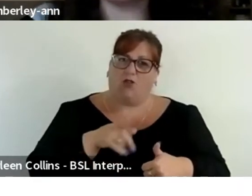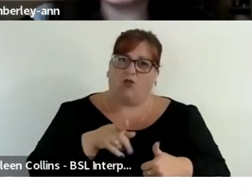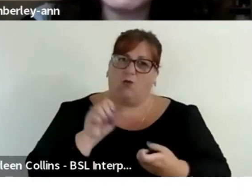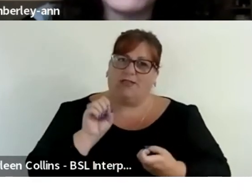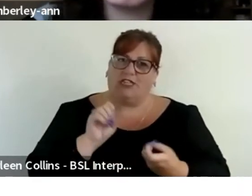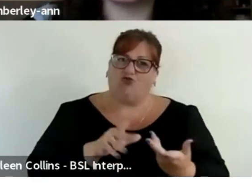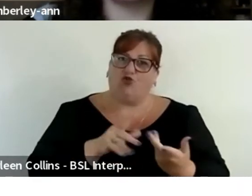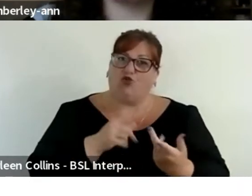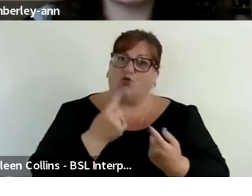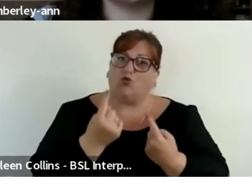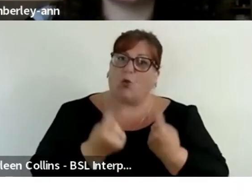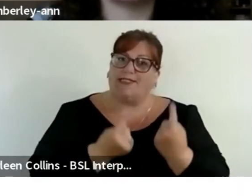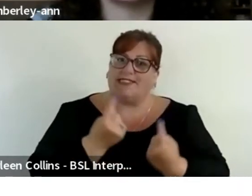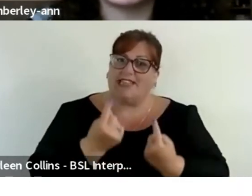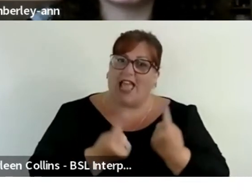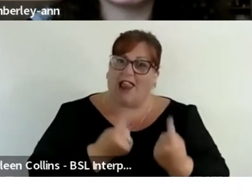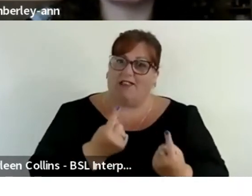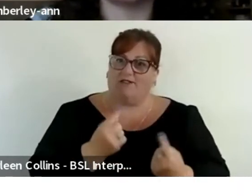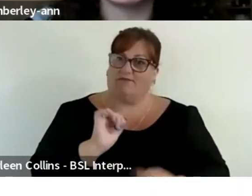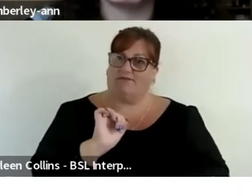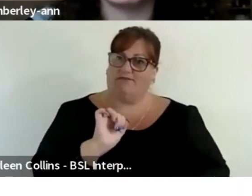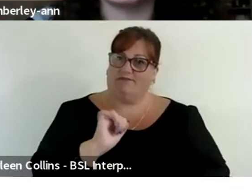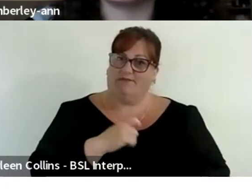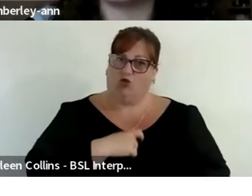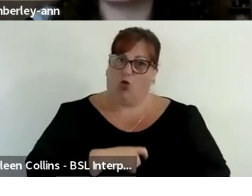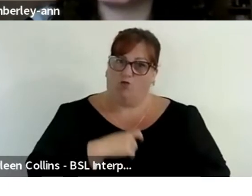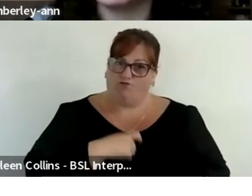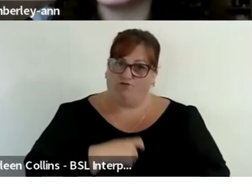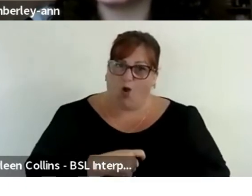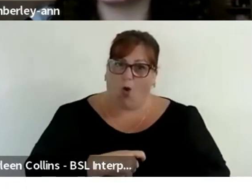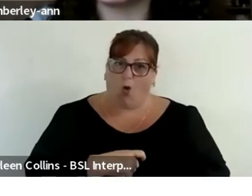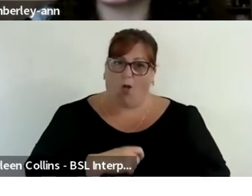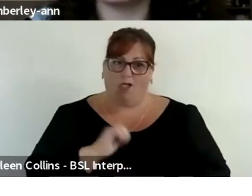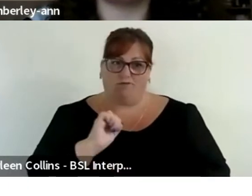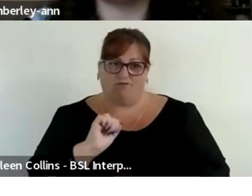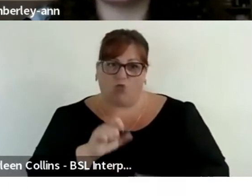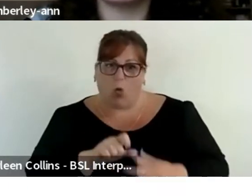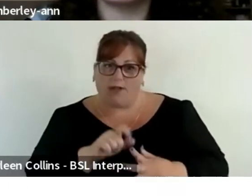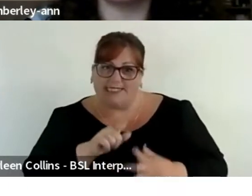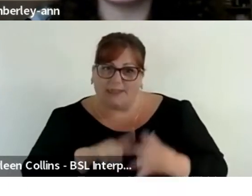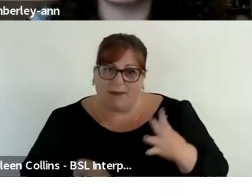what you may be comfortable sharing about your disability and let people know why you are here today.